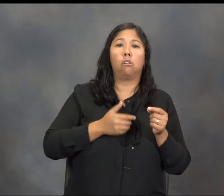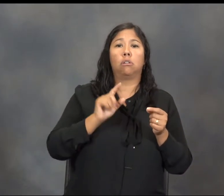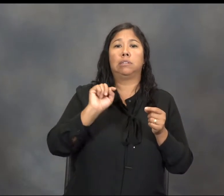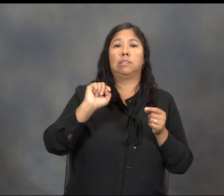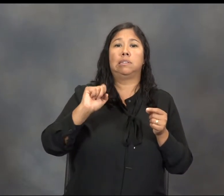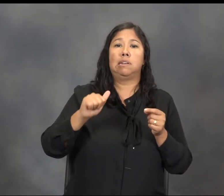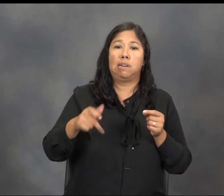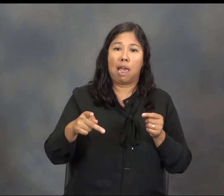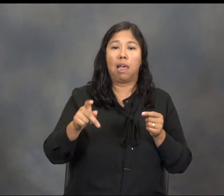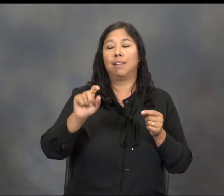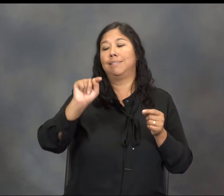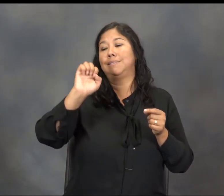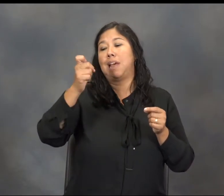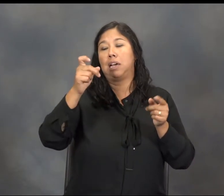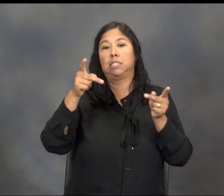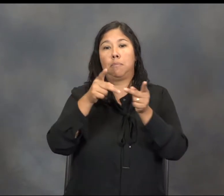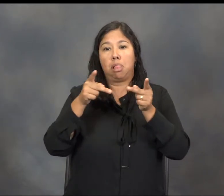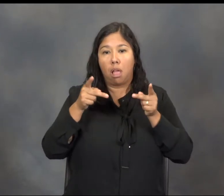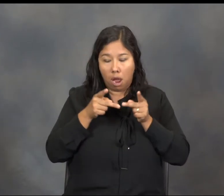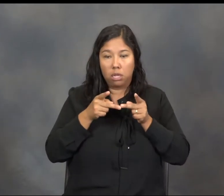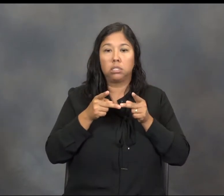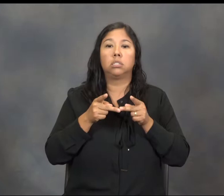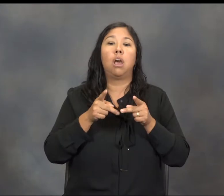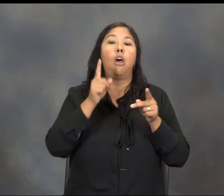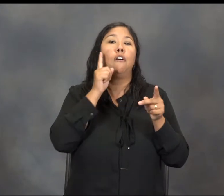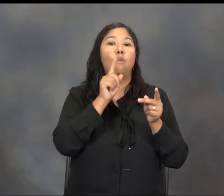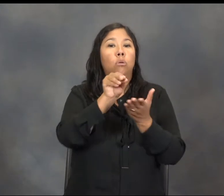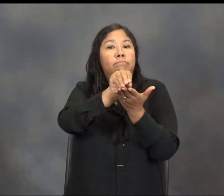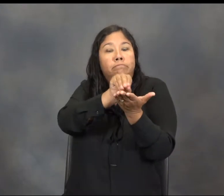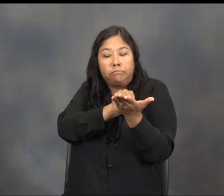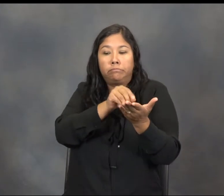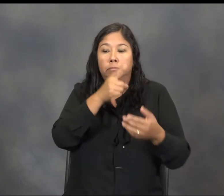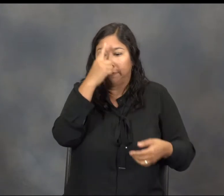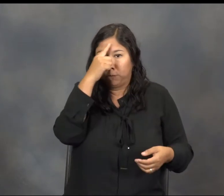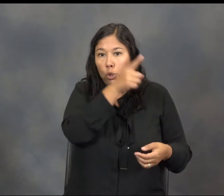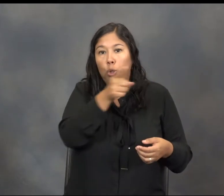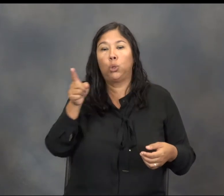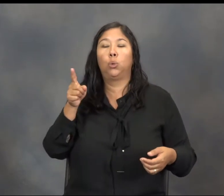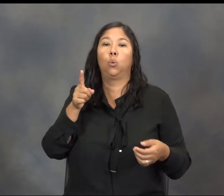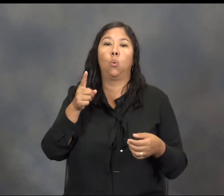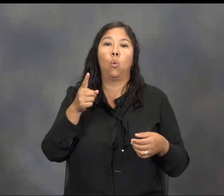We can save you several hundred dollars. We combine you filing with direct deposit